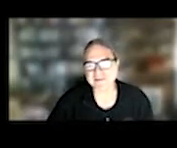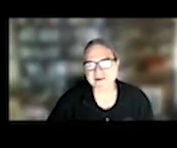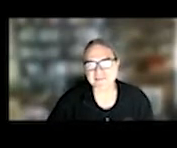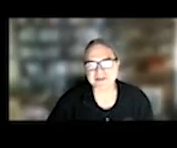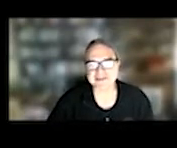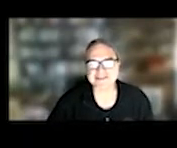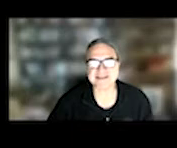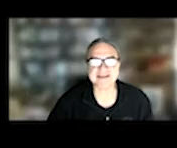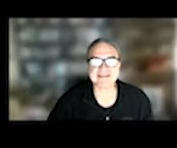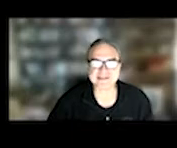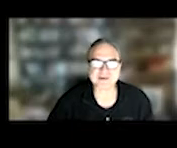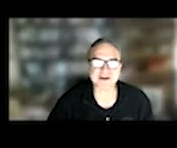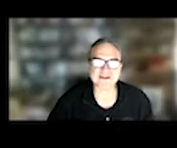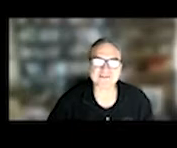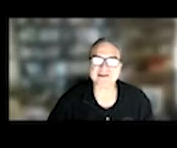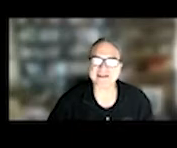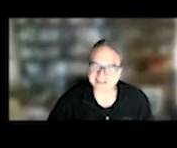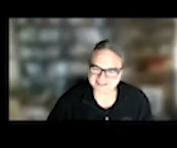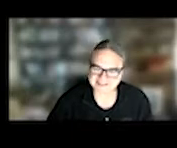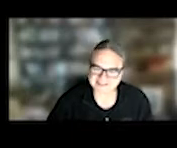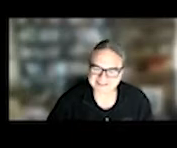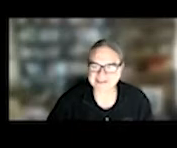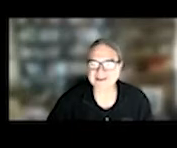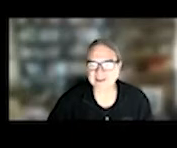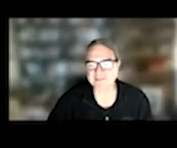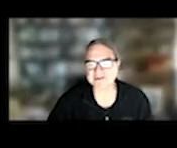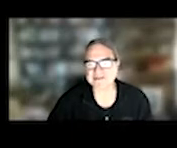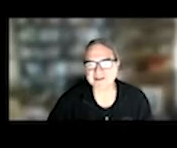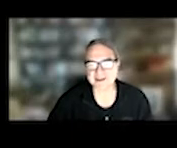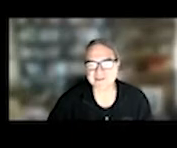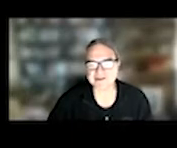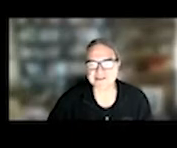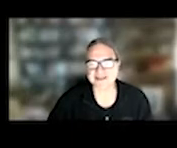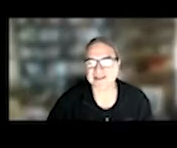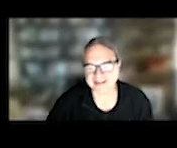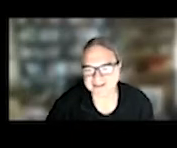American because the reason we're called American Indians is that Columbus thought he was in India.